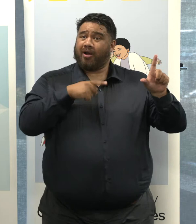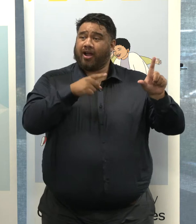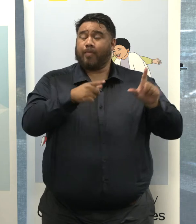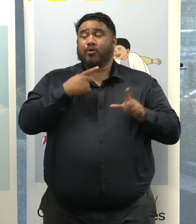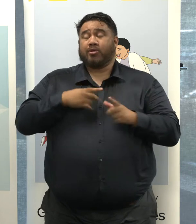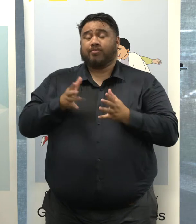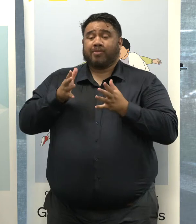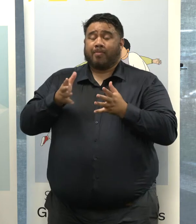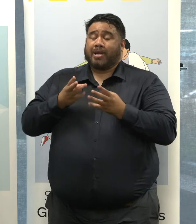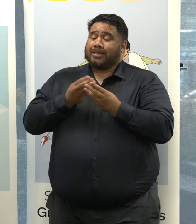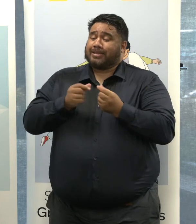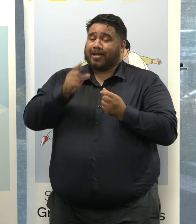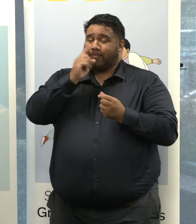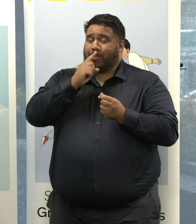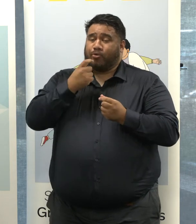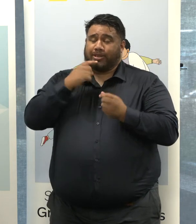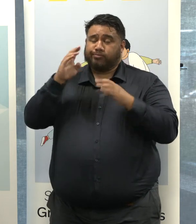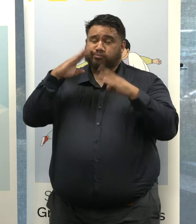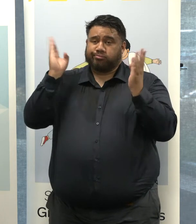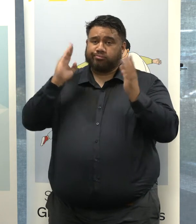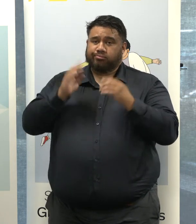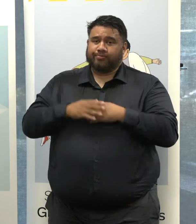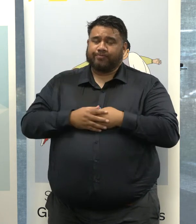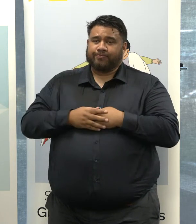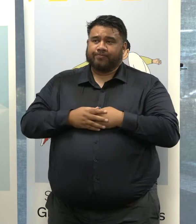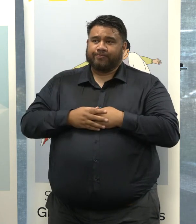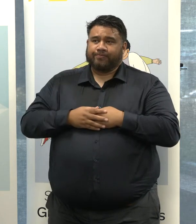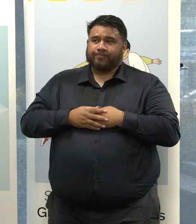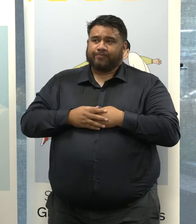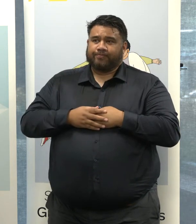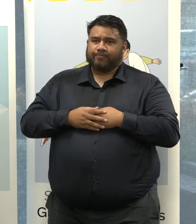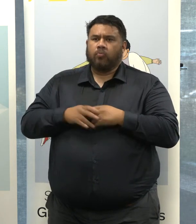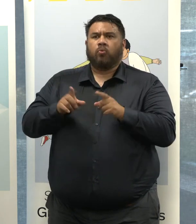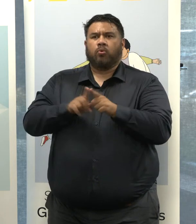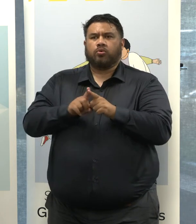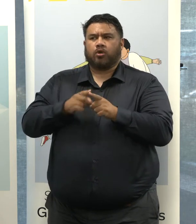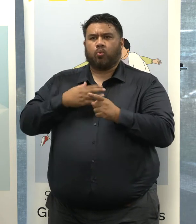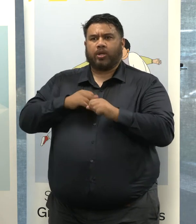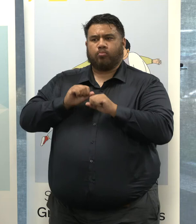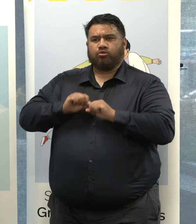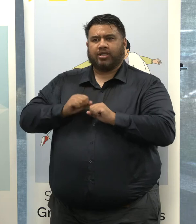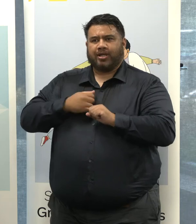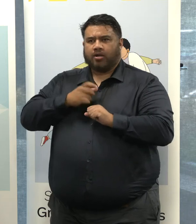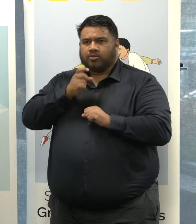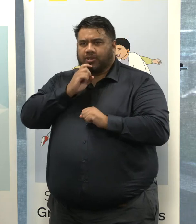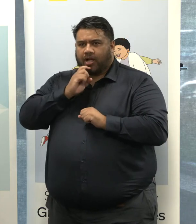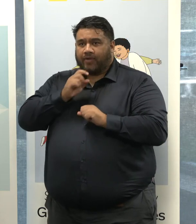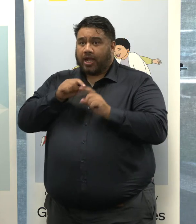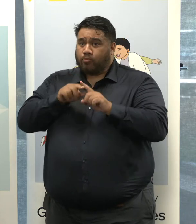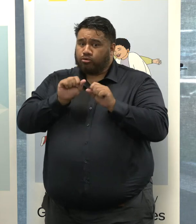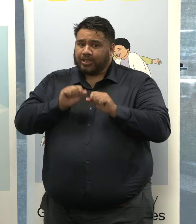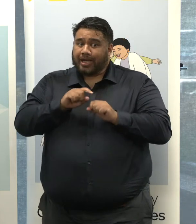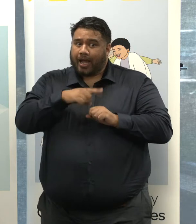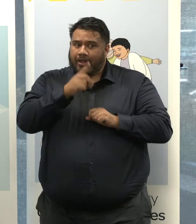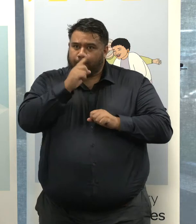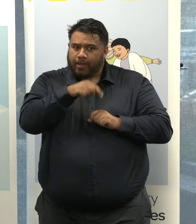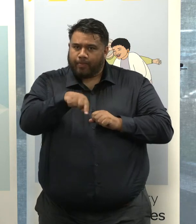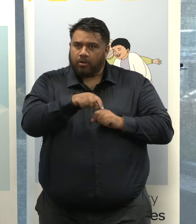Fact we had to put a sign up like that shows the way some people respond to the services.